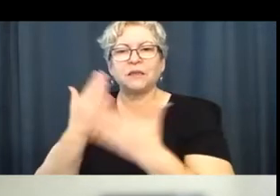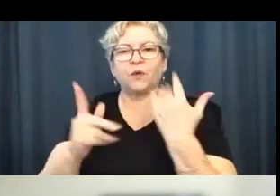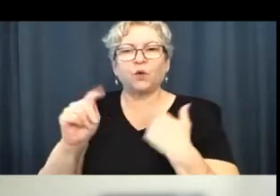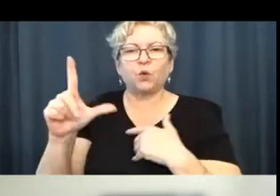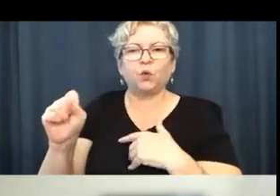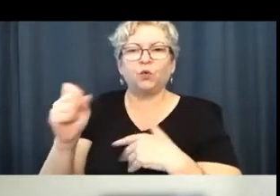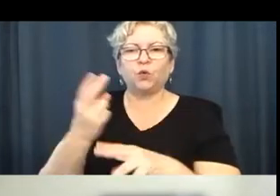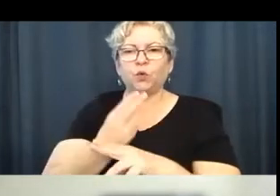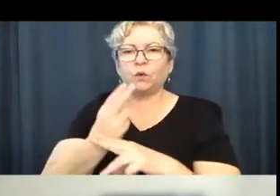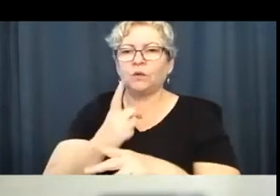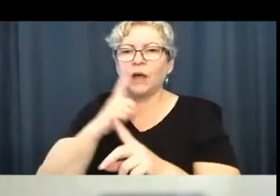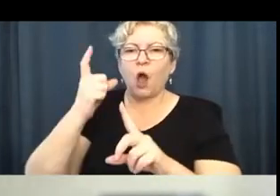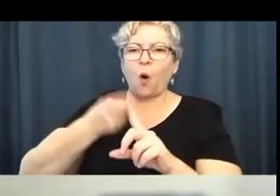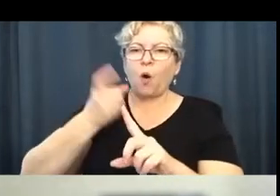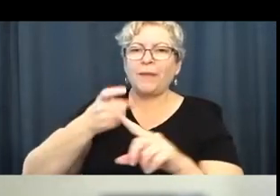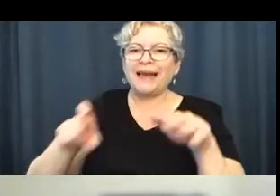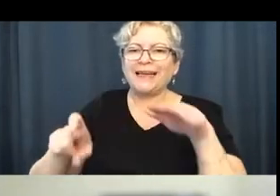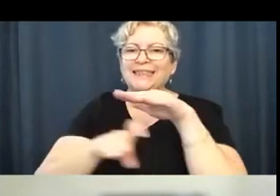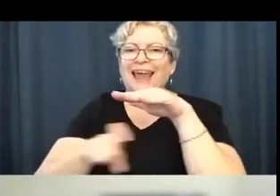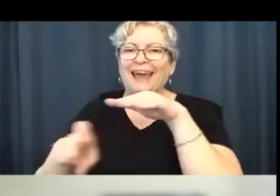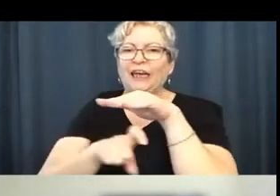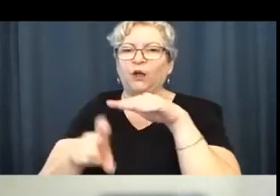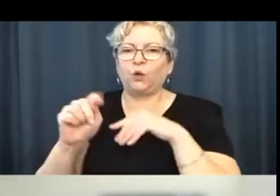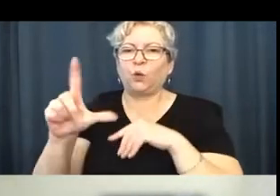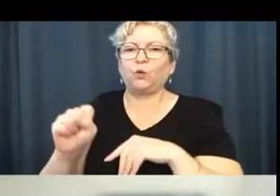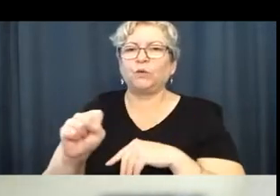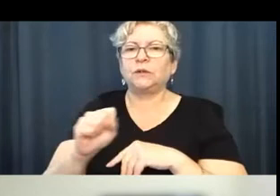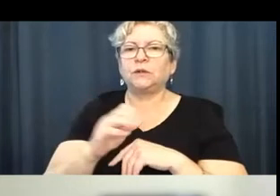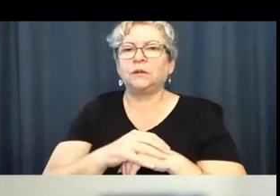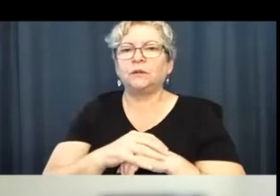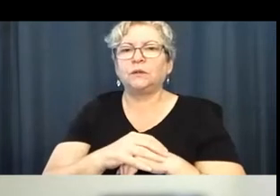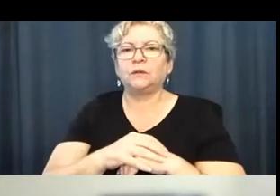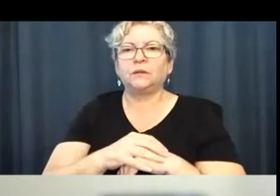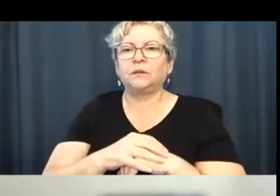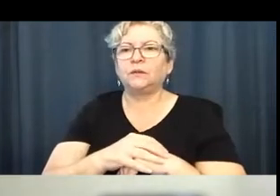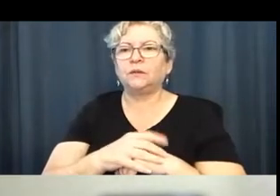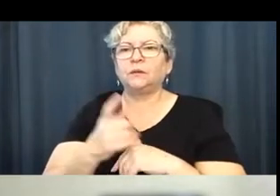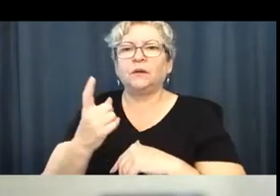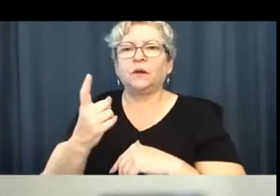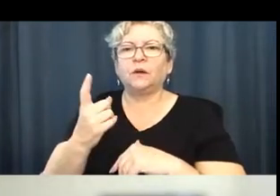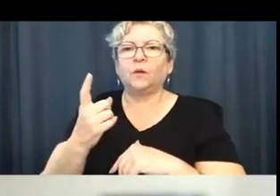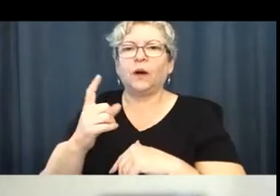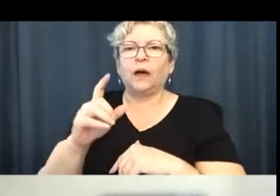there are Automated Scanner tools out there. What are some of the names of them, like what , what else?